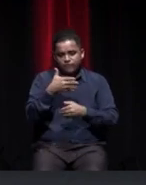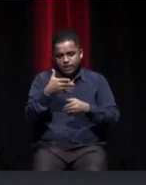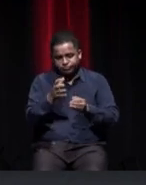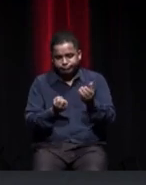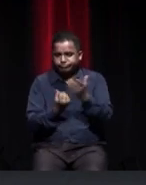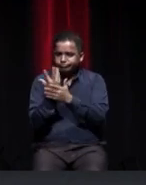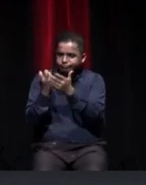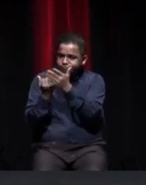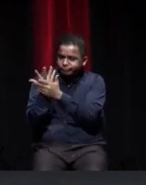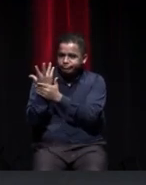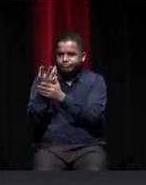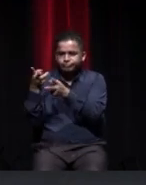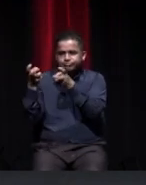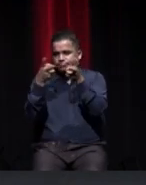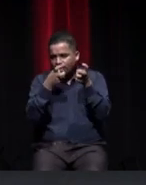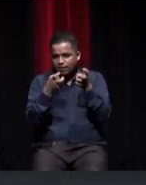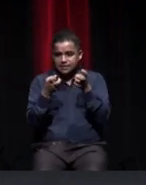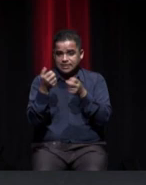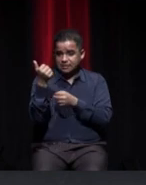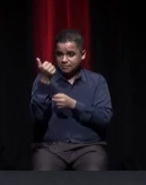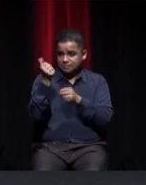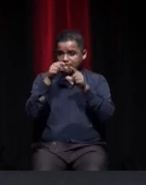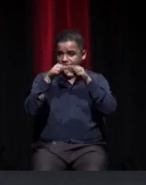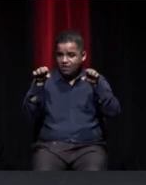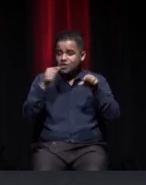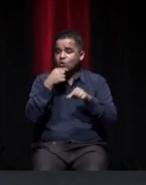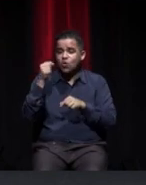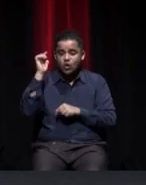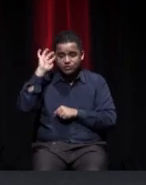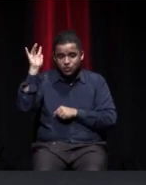This is the first sentence of a book of the French sociologist